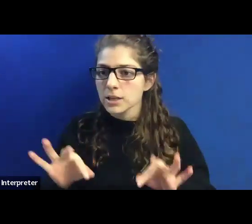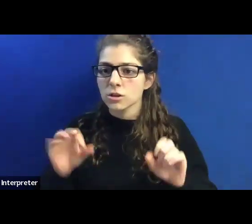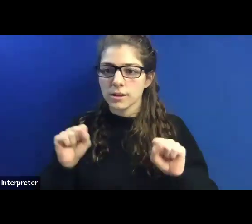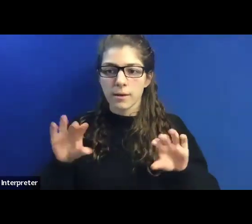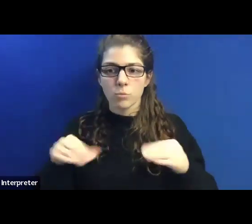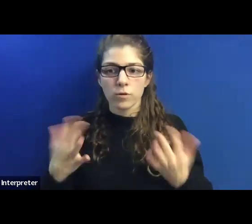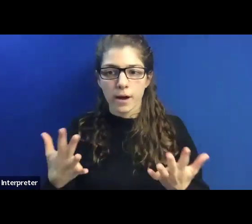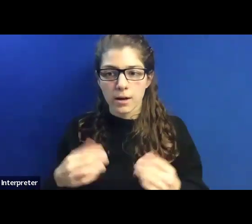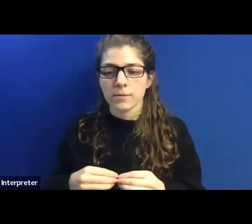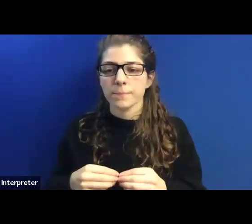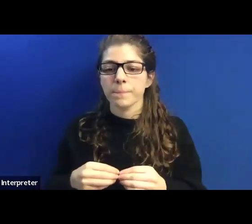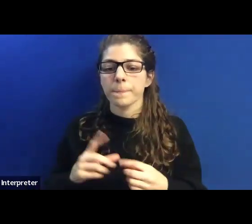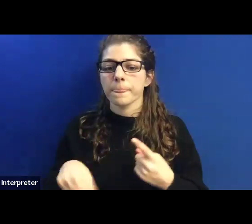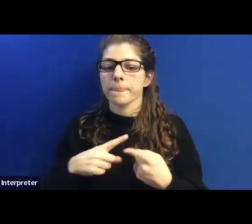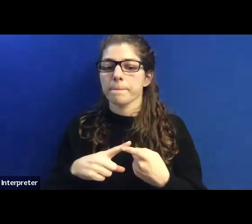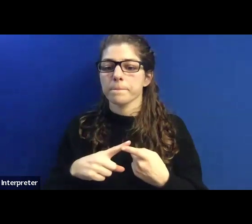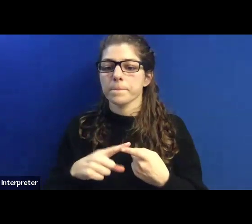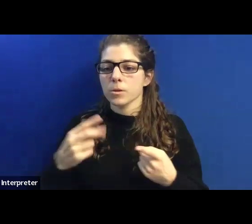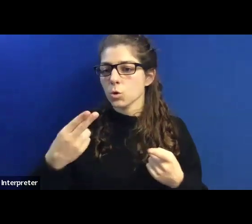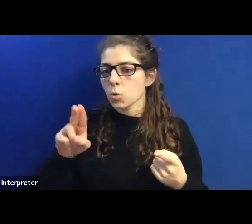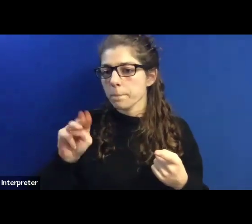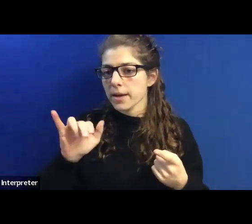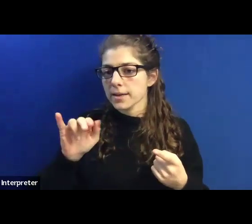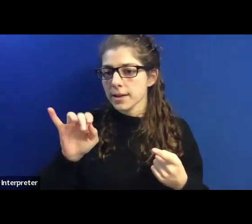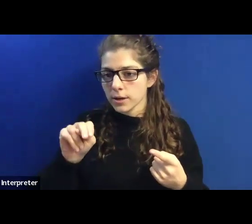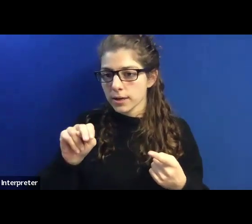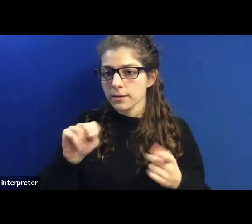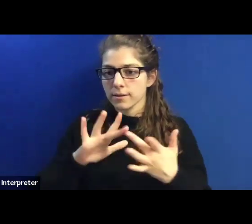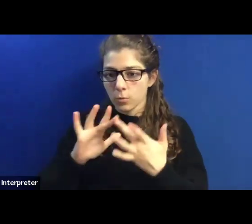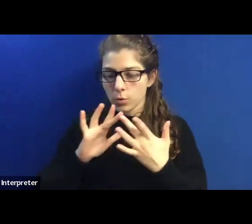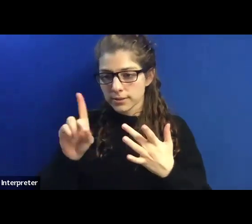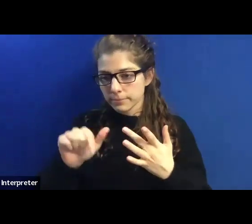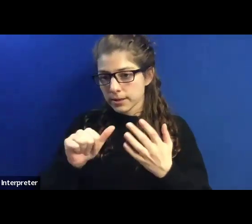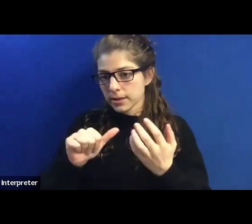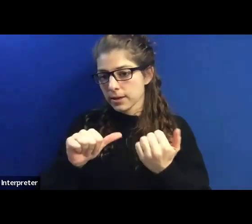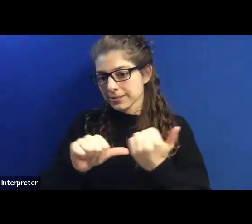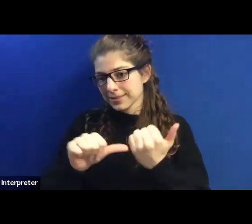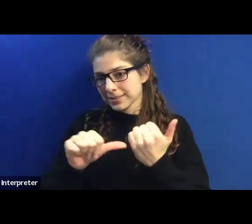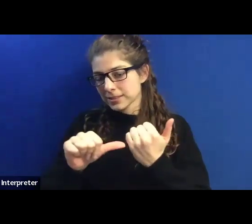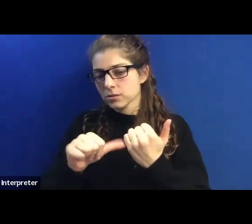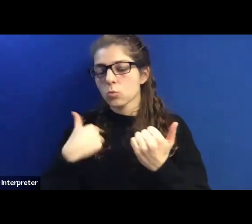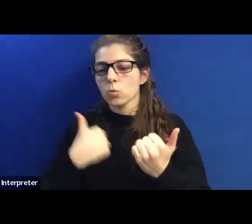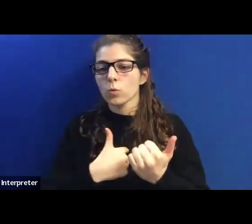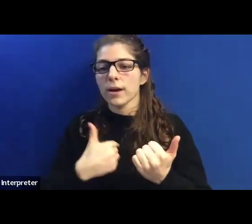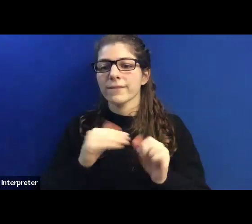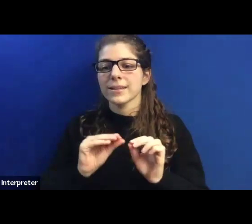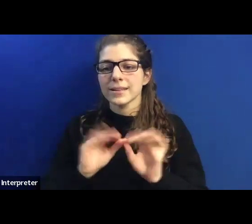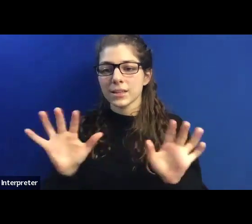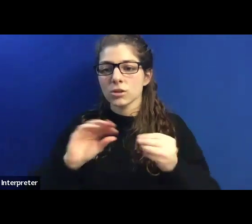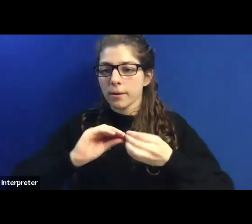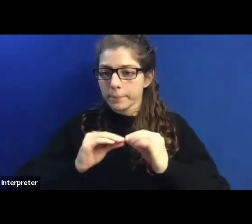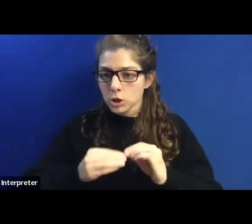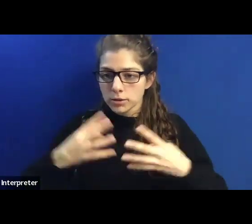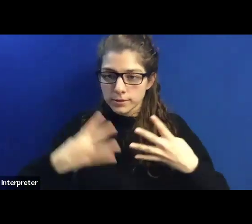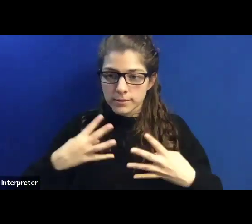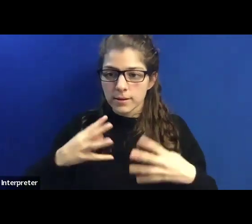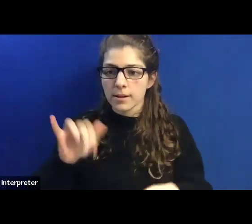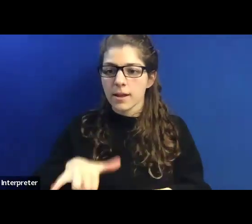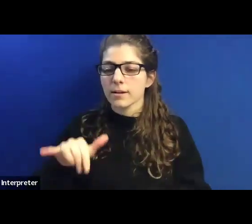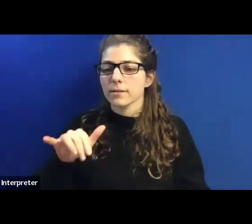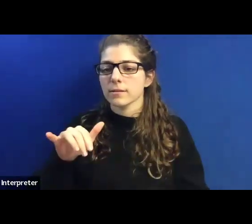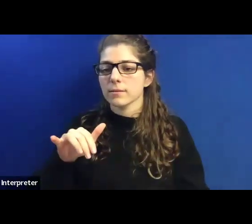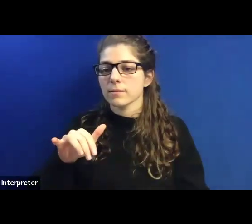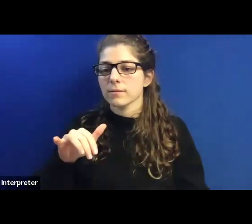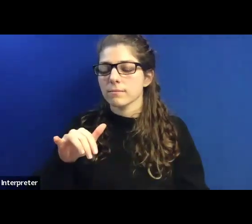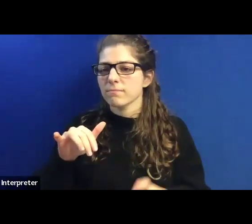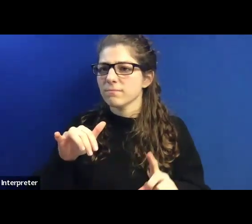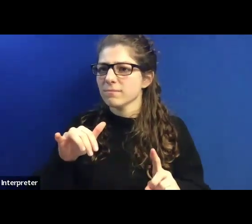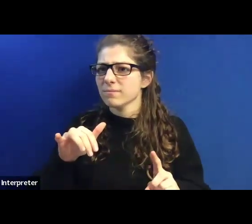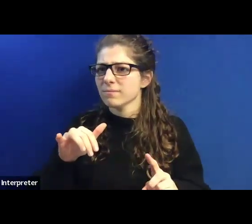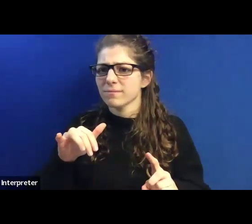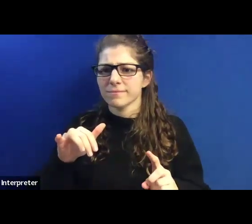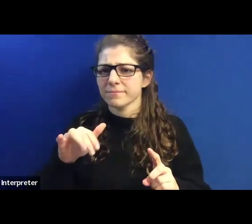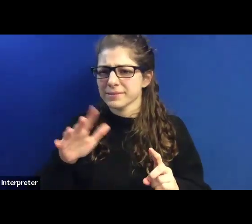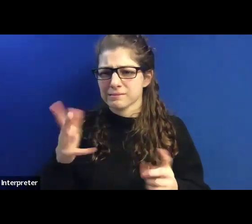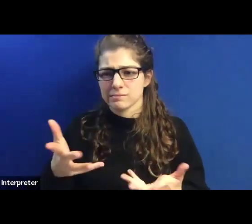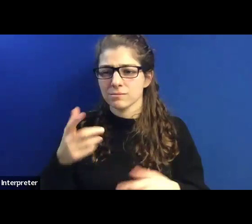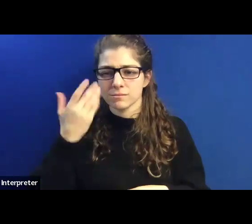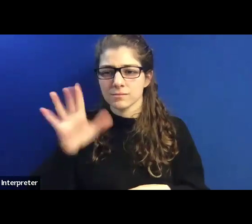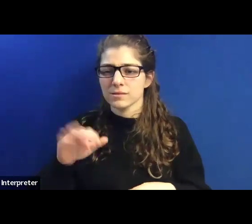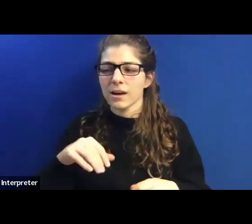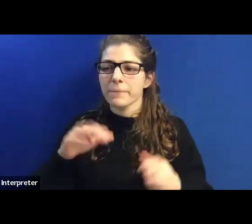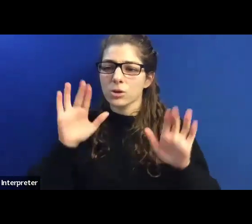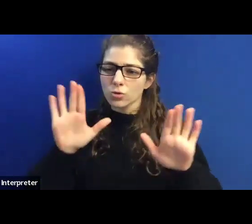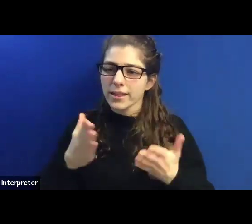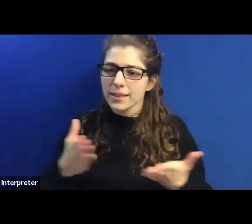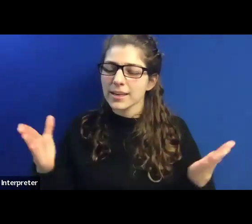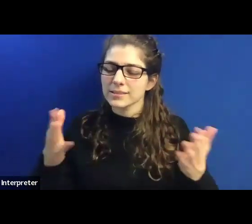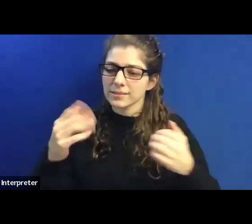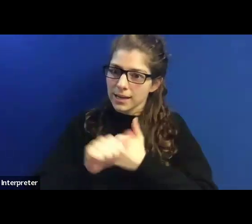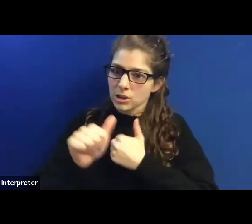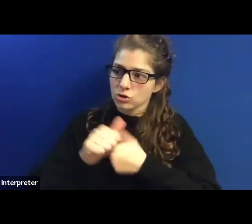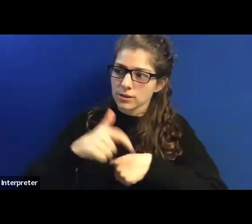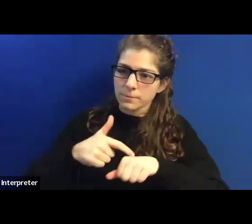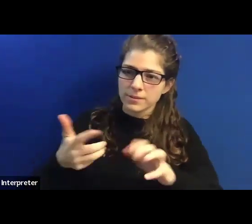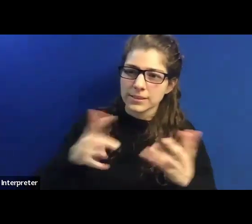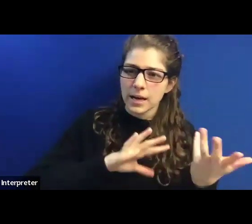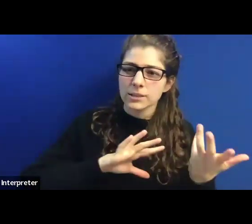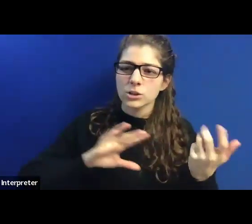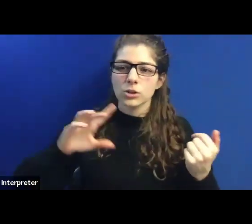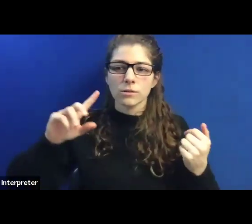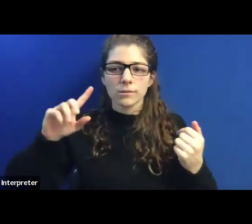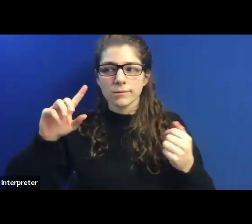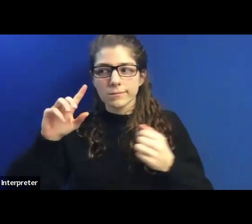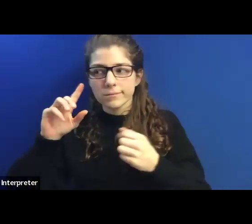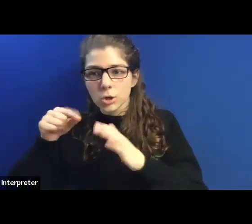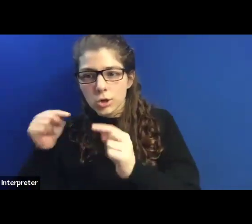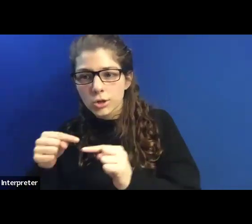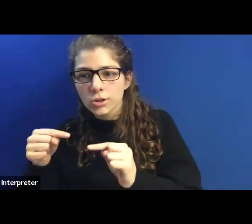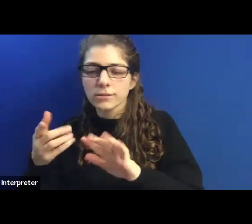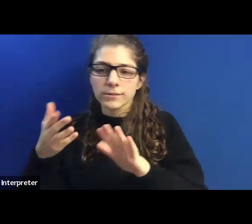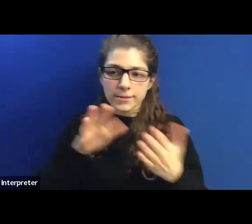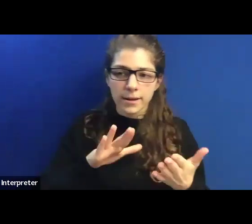When in the humanitarian network for disability assistance in Guerrero, we have clear figures like GADRA, that people with disabilities have many great dangers in times of disaster being hurt or dead. Everyone understood it.